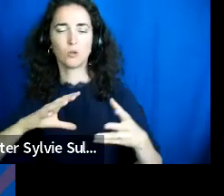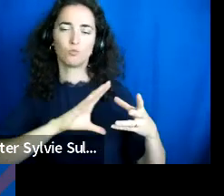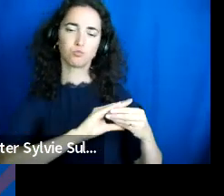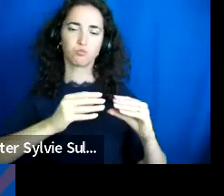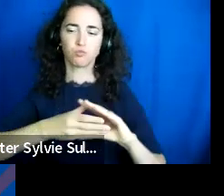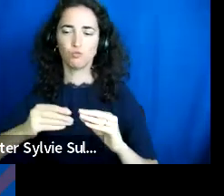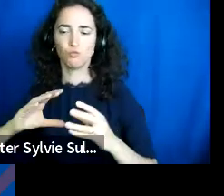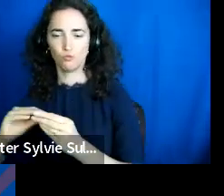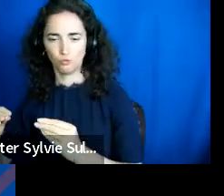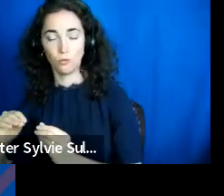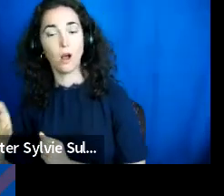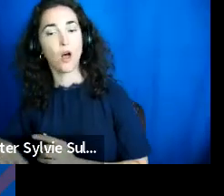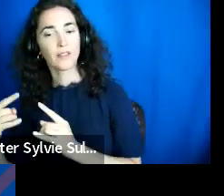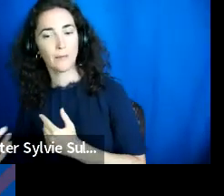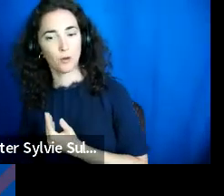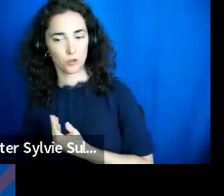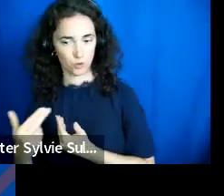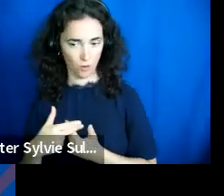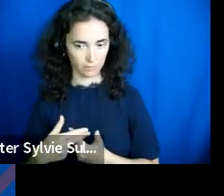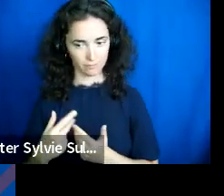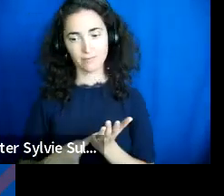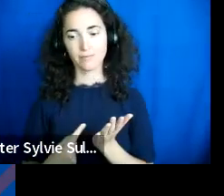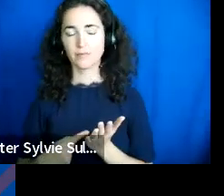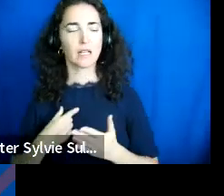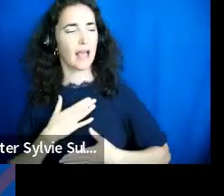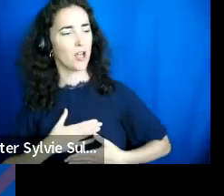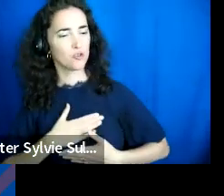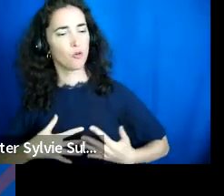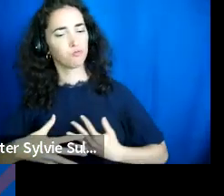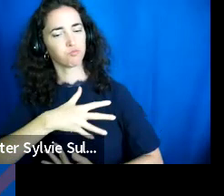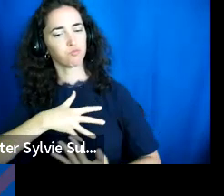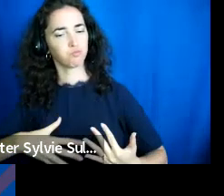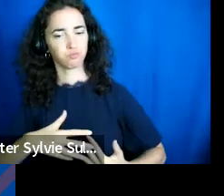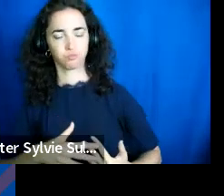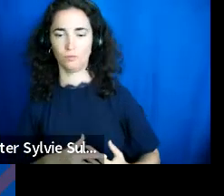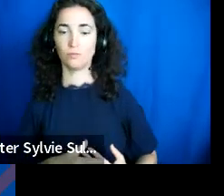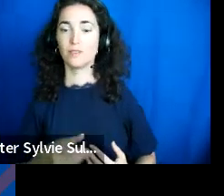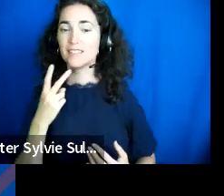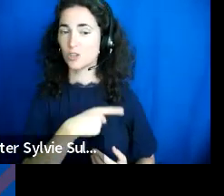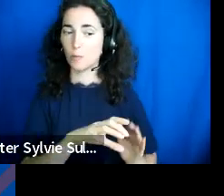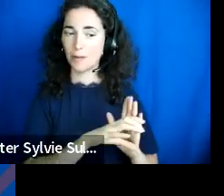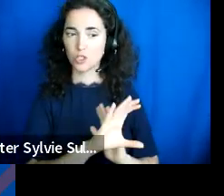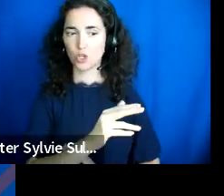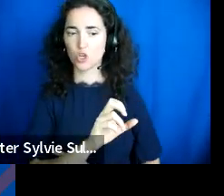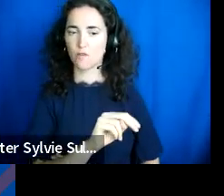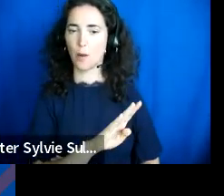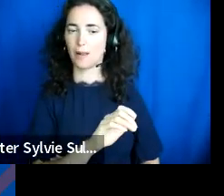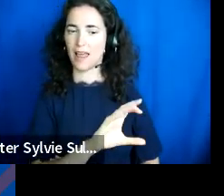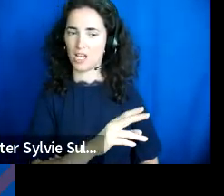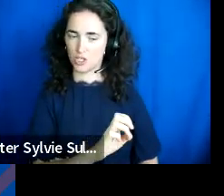Other campers joined in and talked about how they enjoyed their time with each other. In these pictures are Chavan and Blanche, standing with different campers.